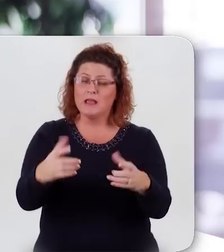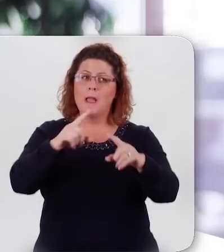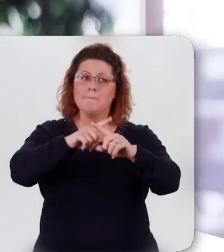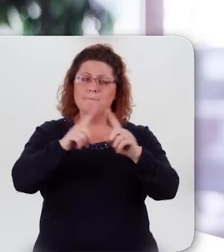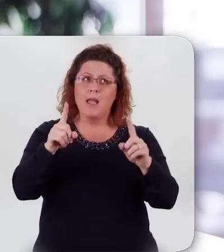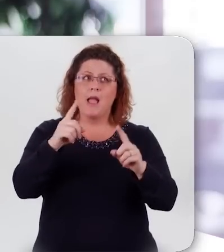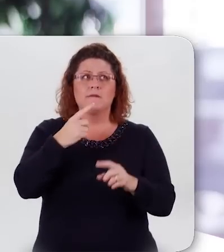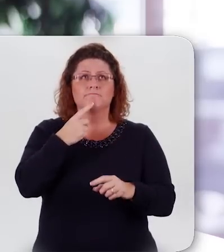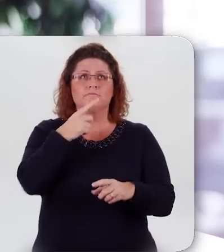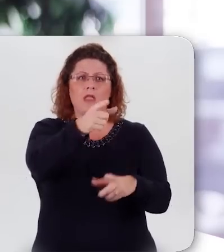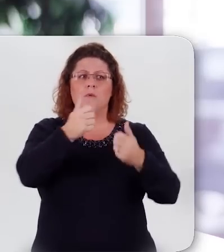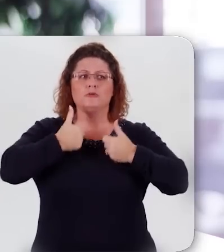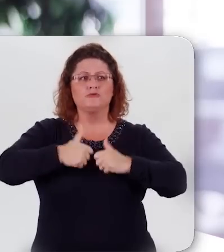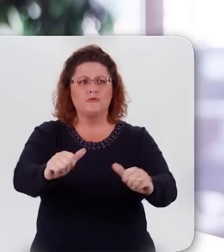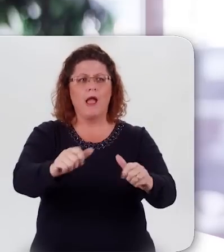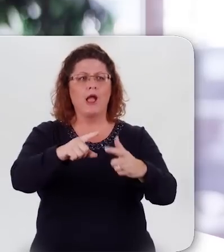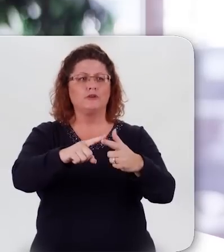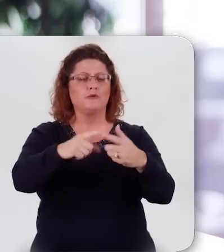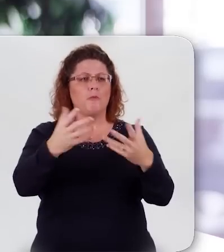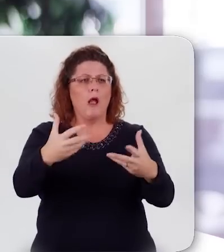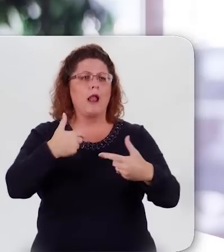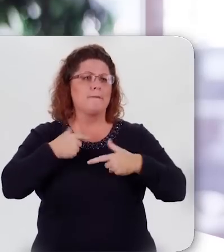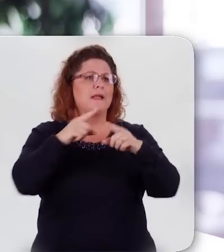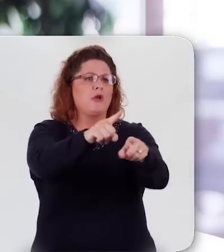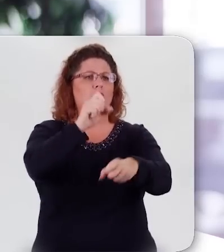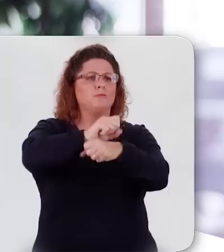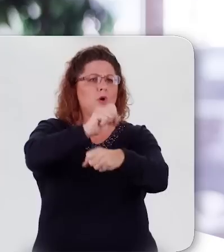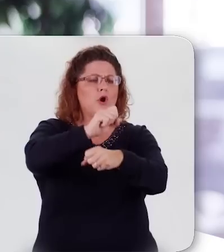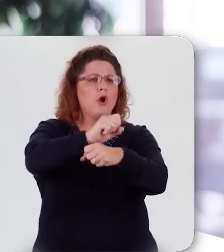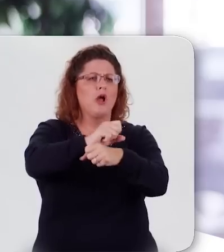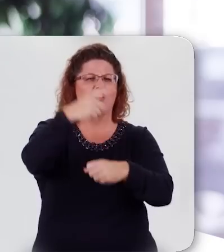to get me into a job, like, a minimum wage job or a easy job